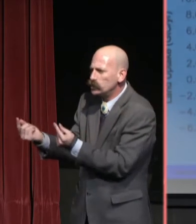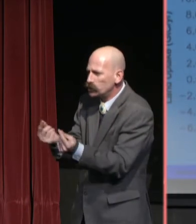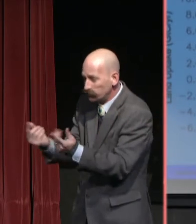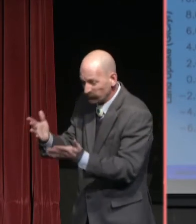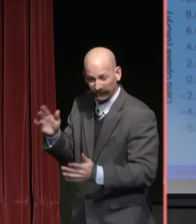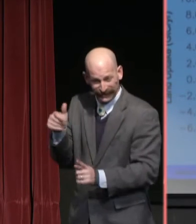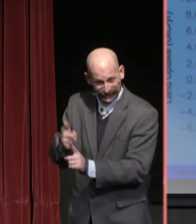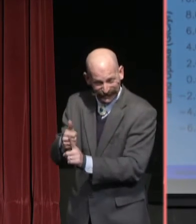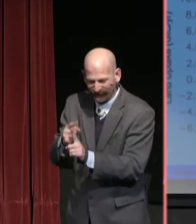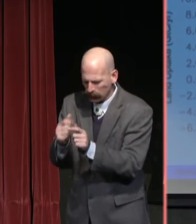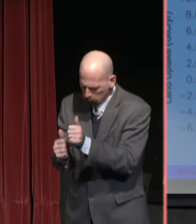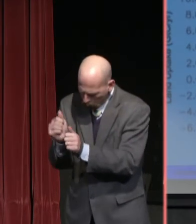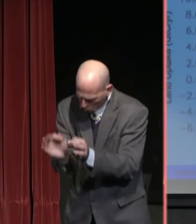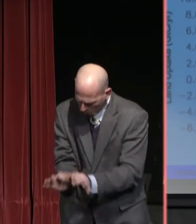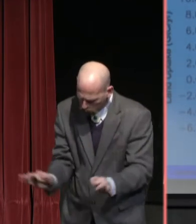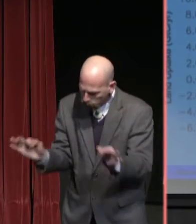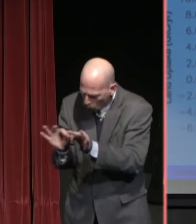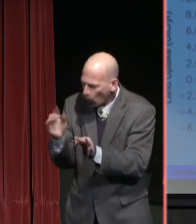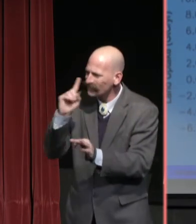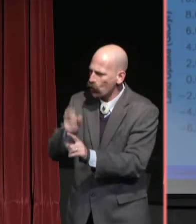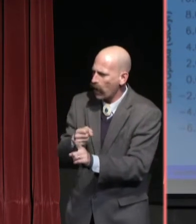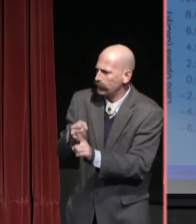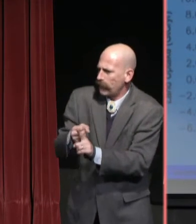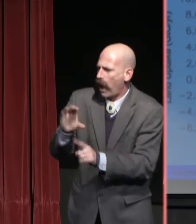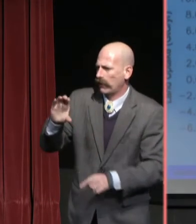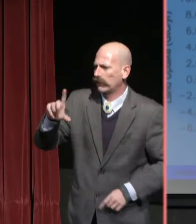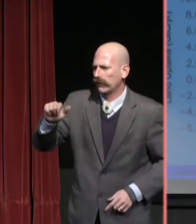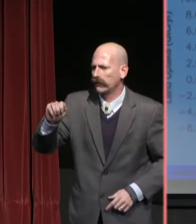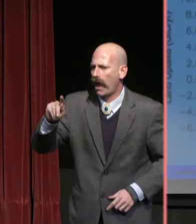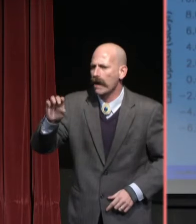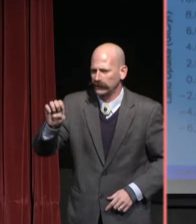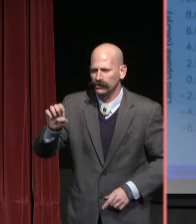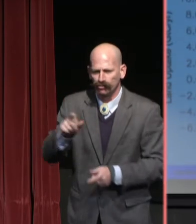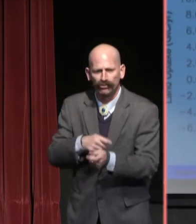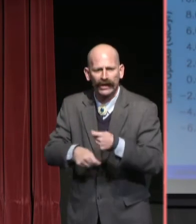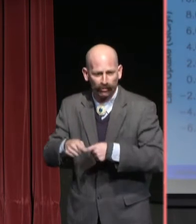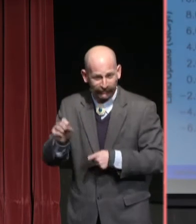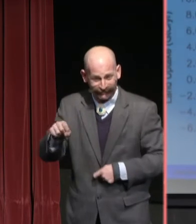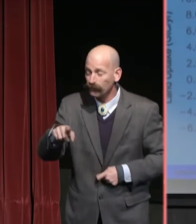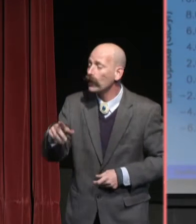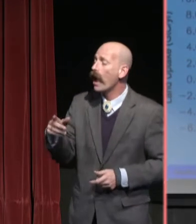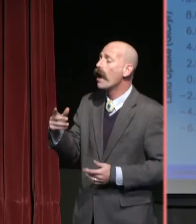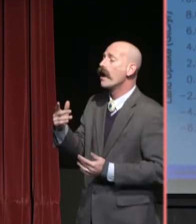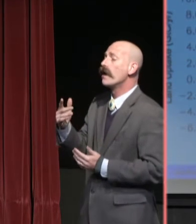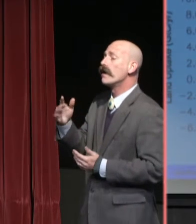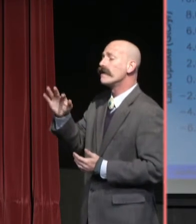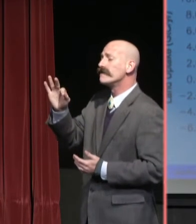for causing warming and climate change. We emit CO2 when we burn fossil fuels.